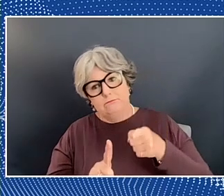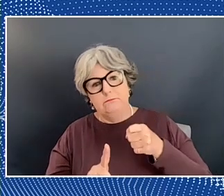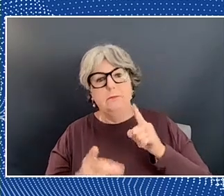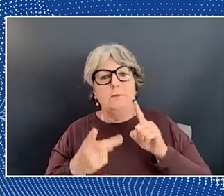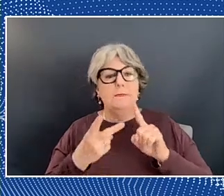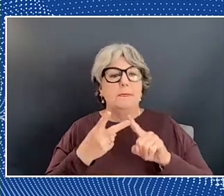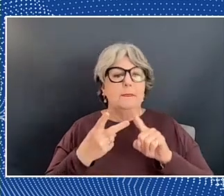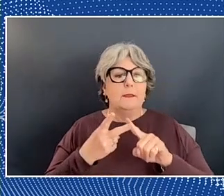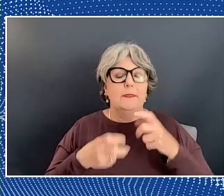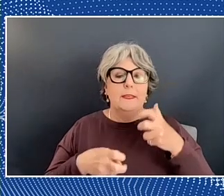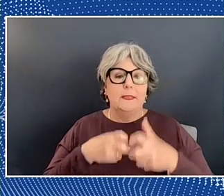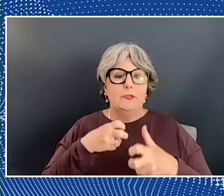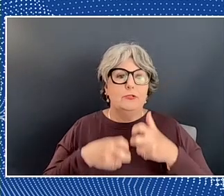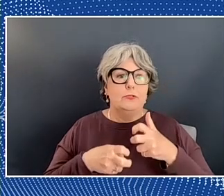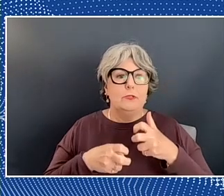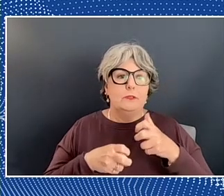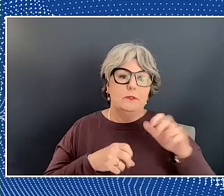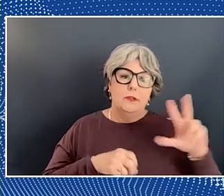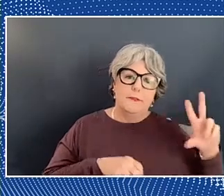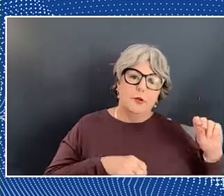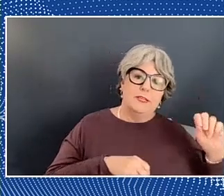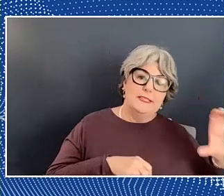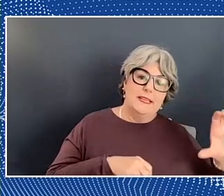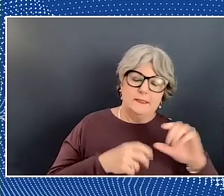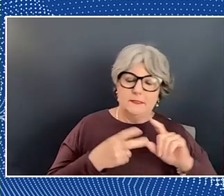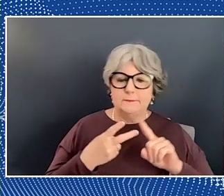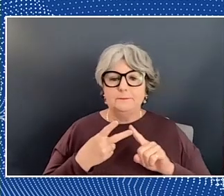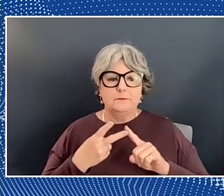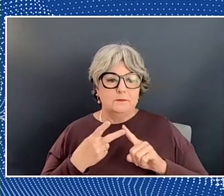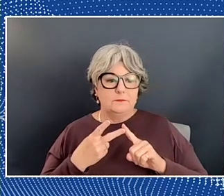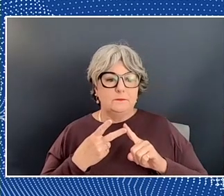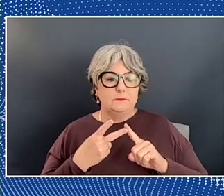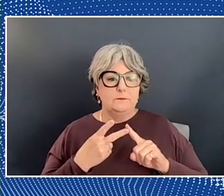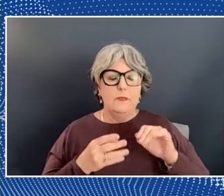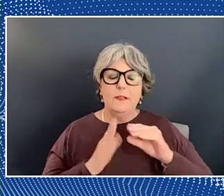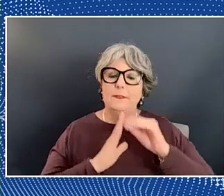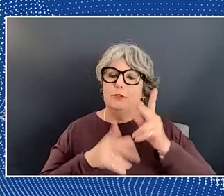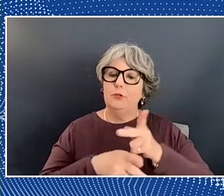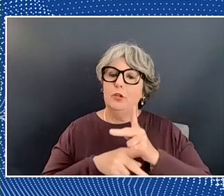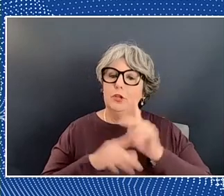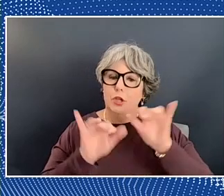within the- [30 seconds] Within the student loan system, including graduate